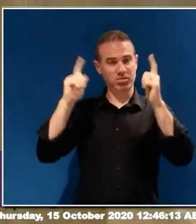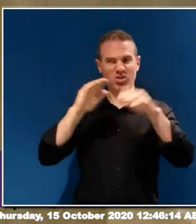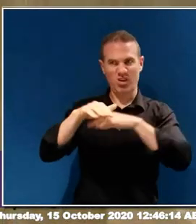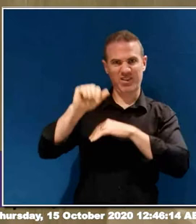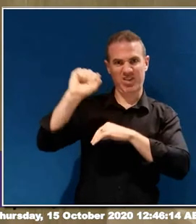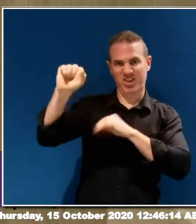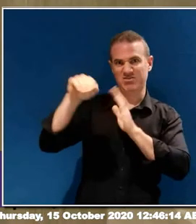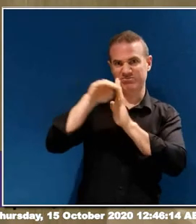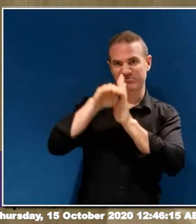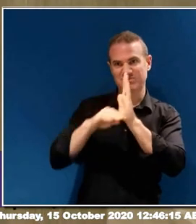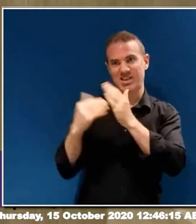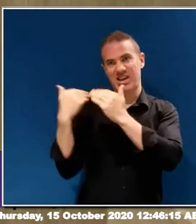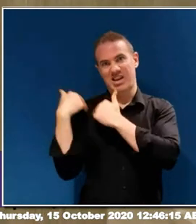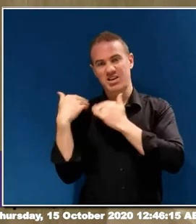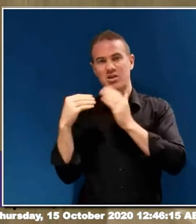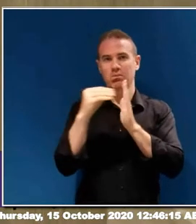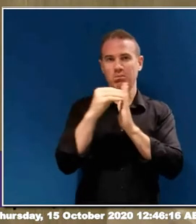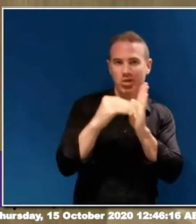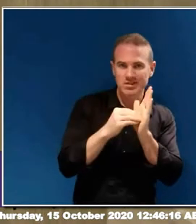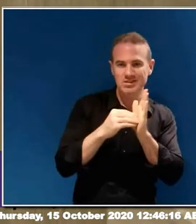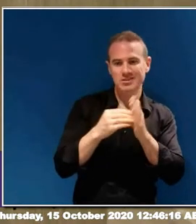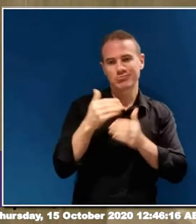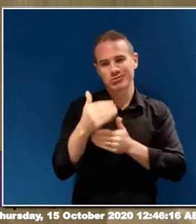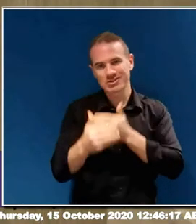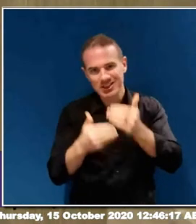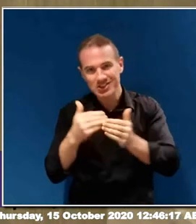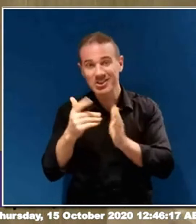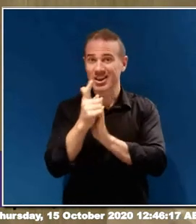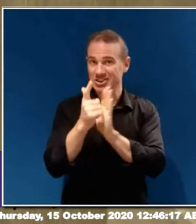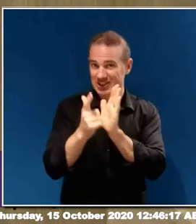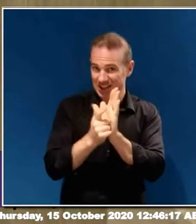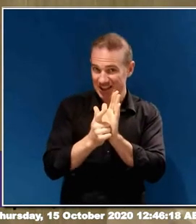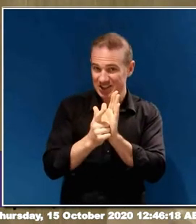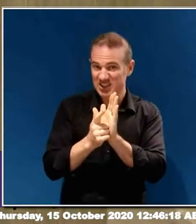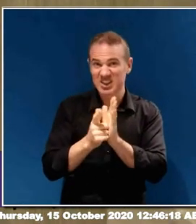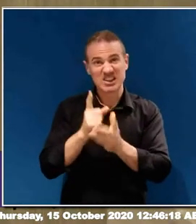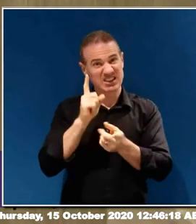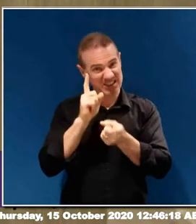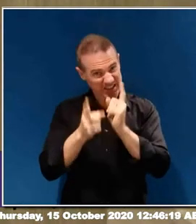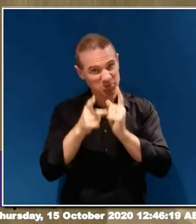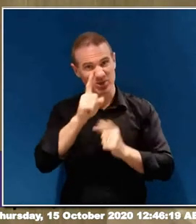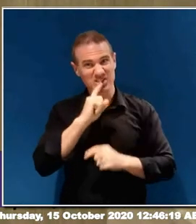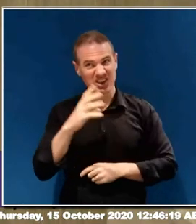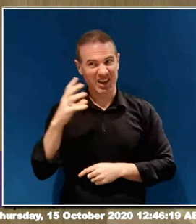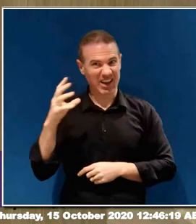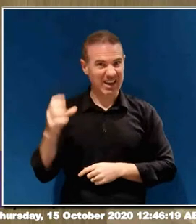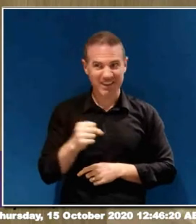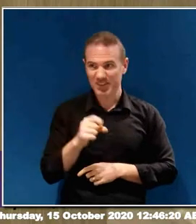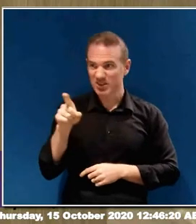you speak about sometimes having to escalate it, and you do so by speaking